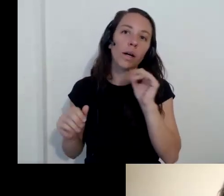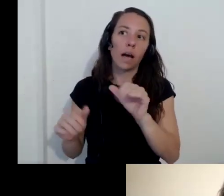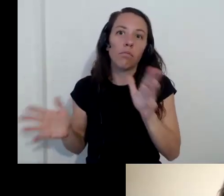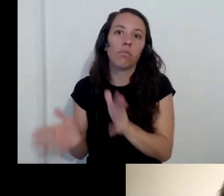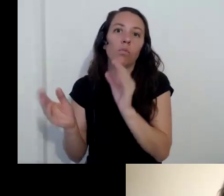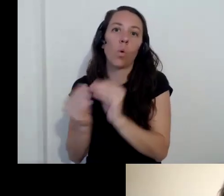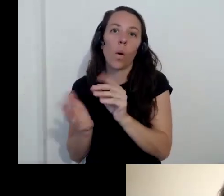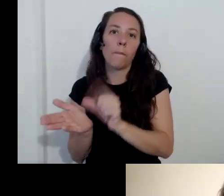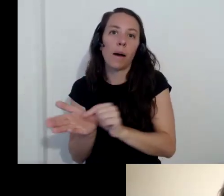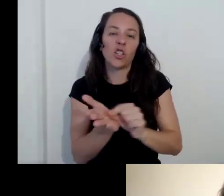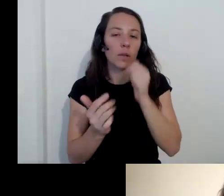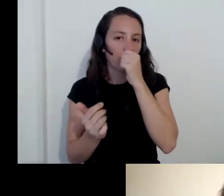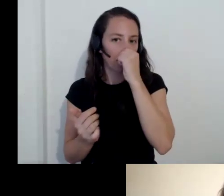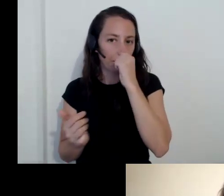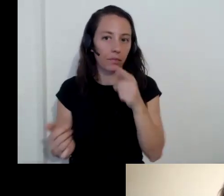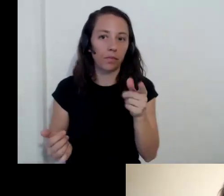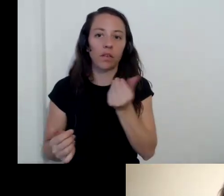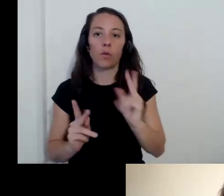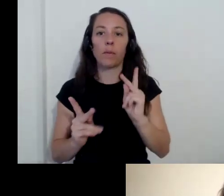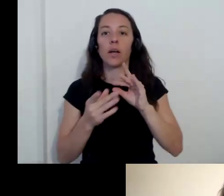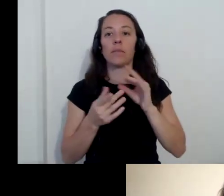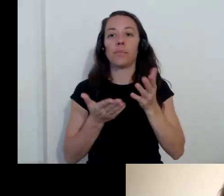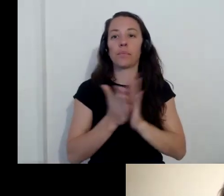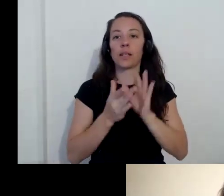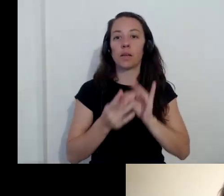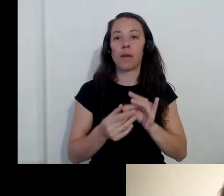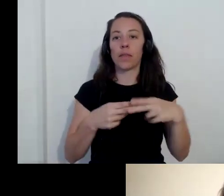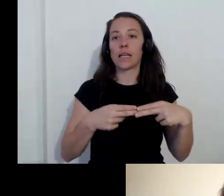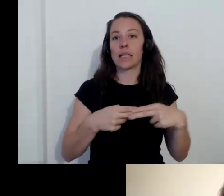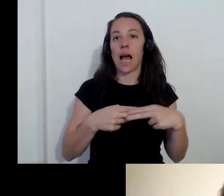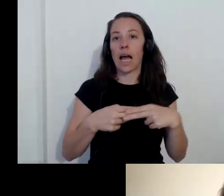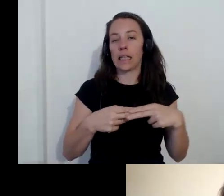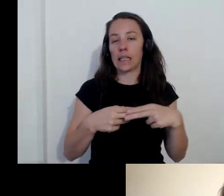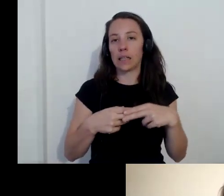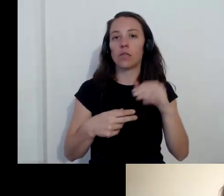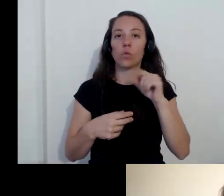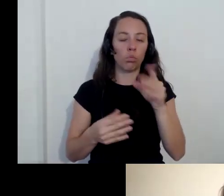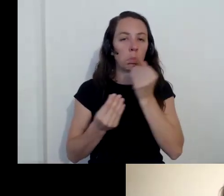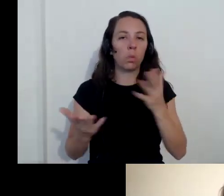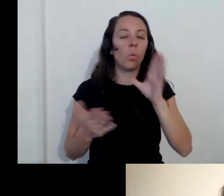Lexi did put it in there but they will be available within the next couple of weeks.